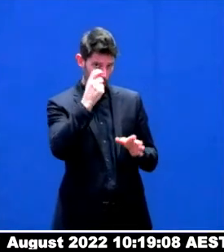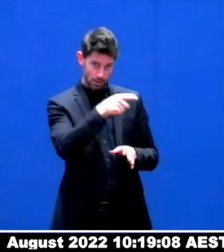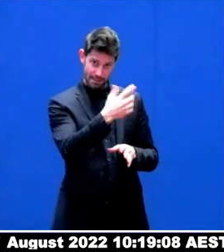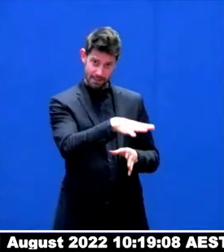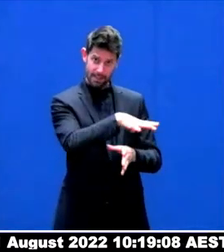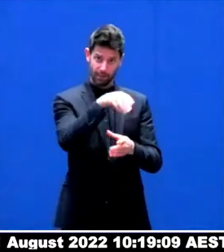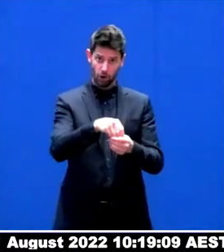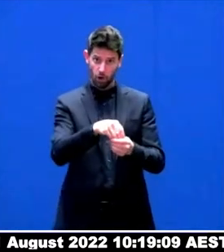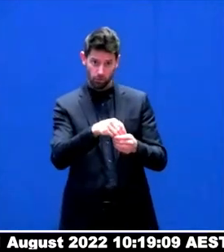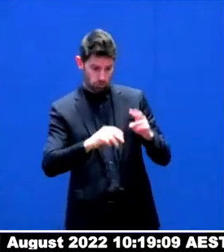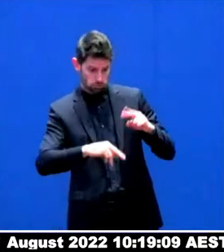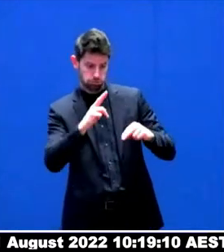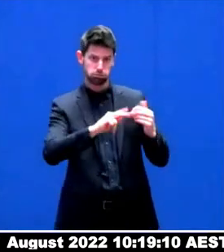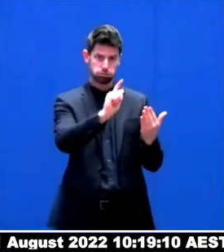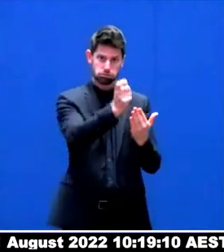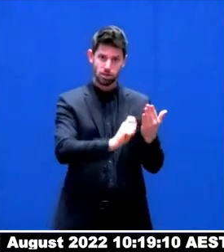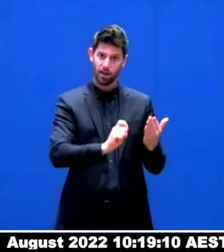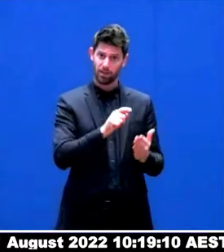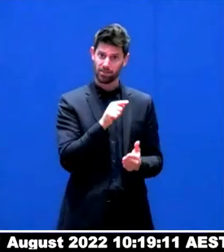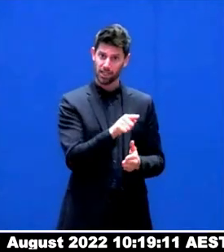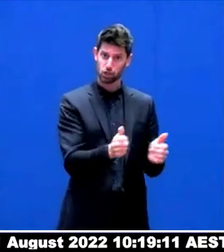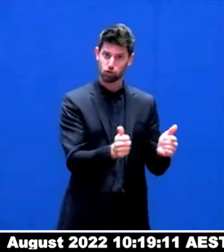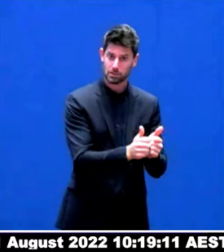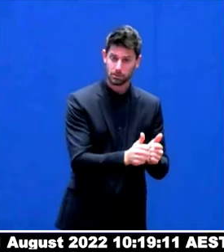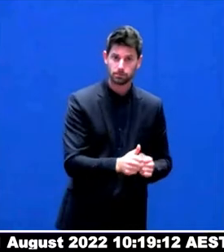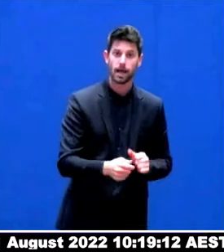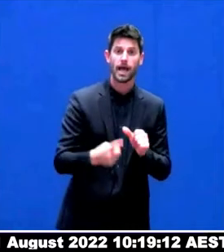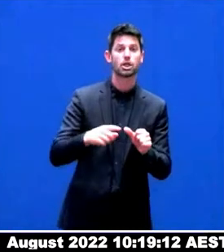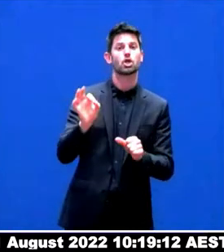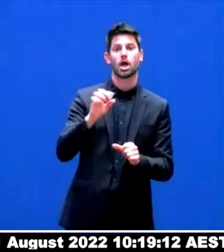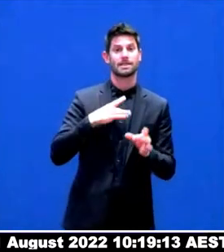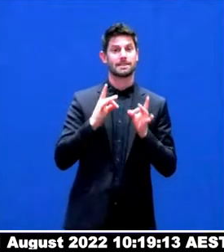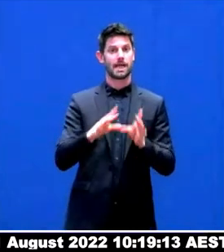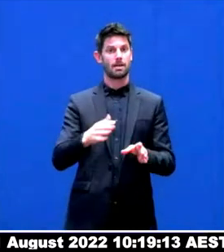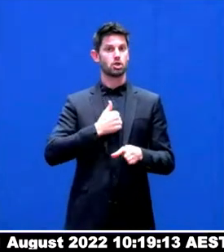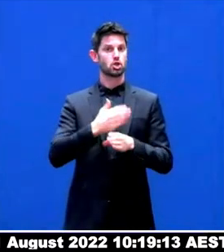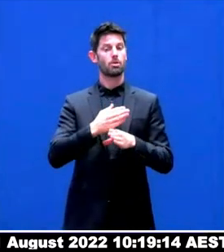this Agreement? MATTHEW FLAVEL: No. As per my statement, I commenced this role in November 2020, and the current National